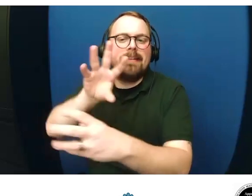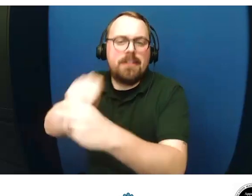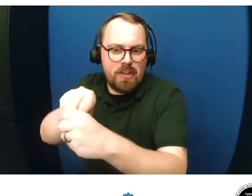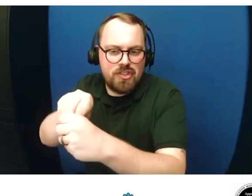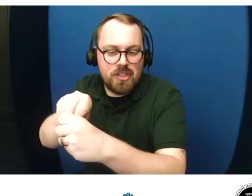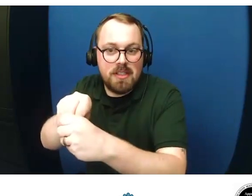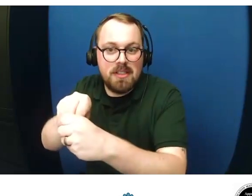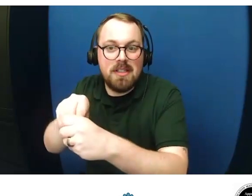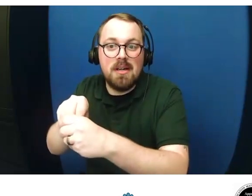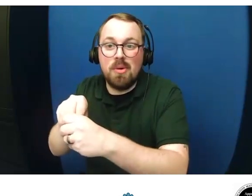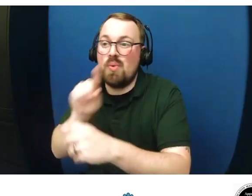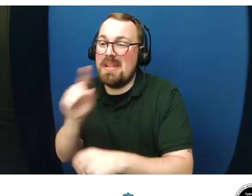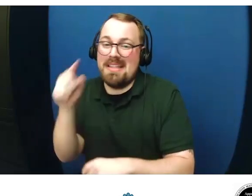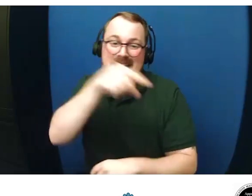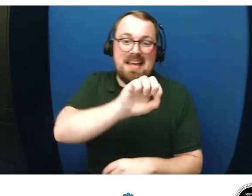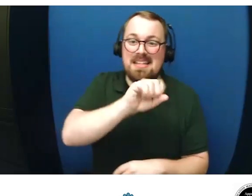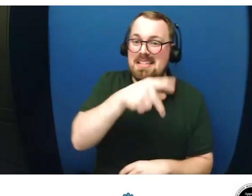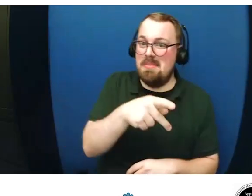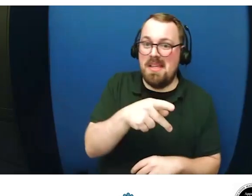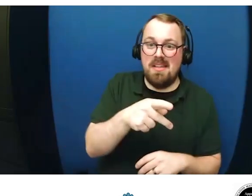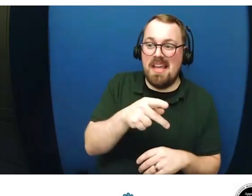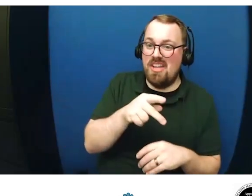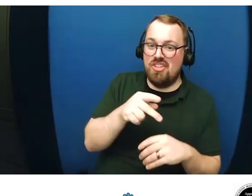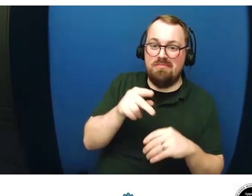there, where the SSP is strictly providing the information.